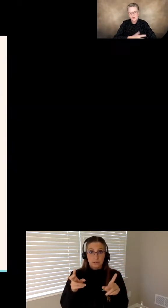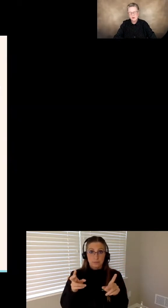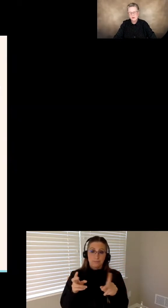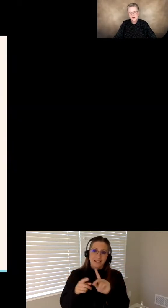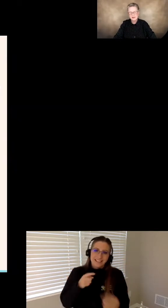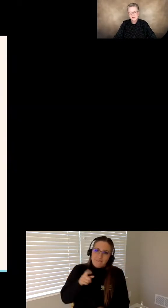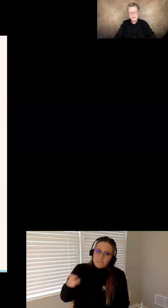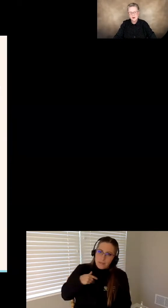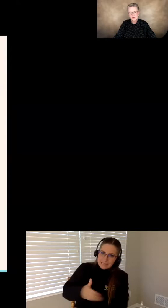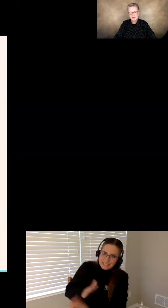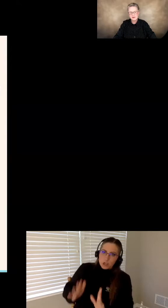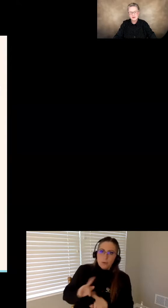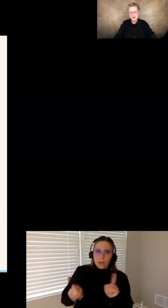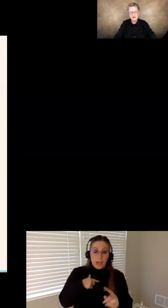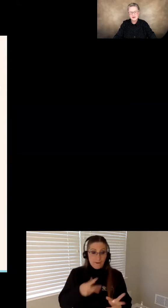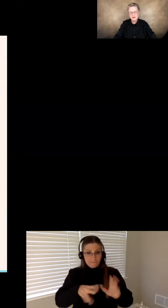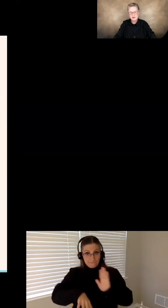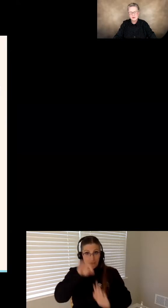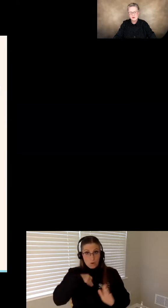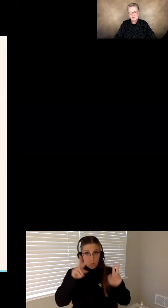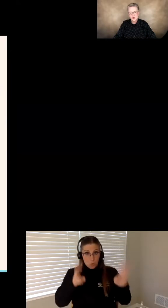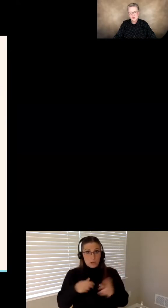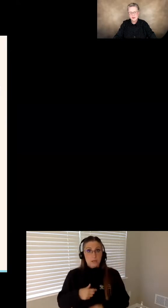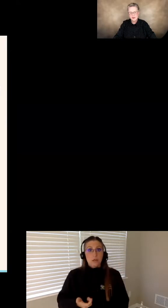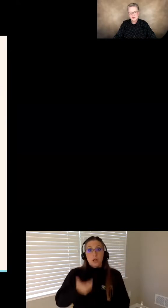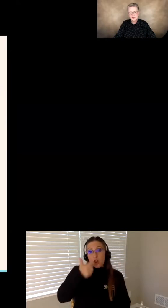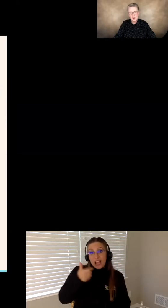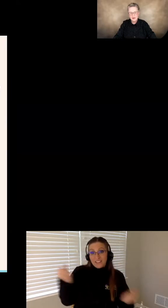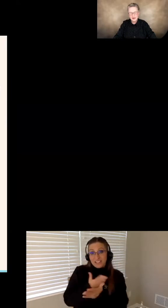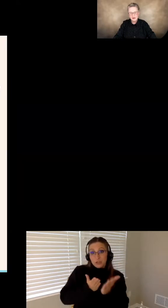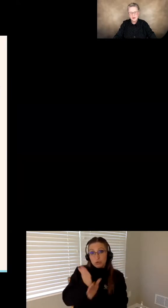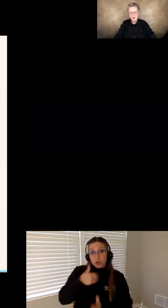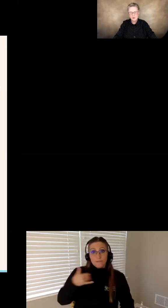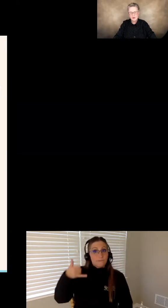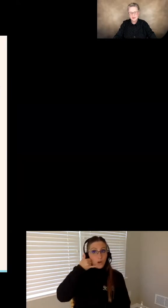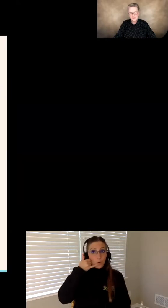but that I found was that looking at everything through your phone is only numbing your perception